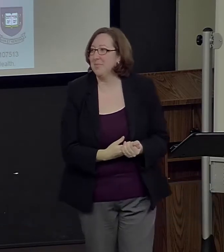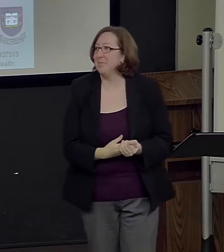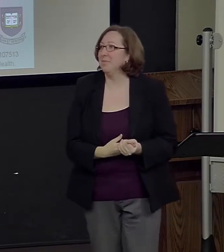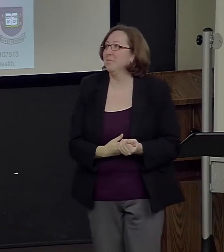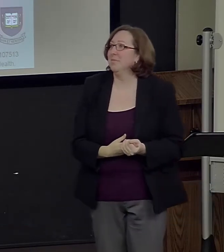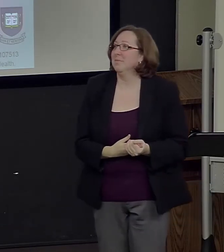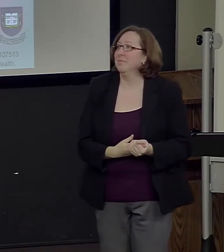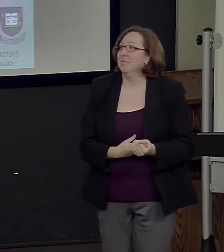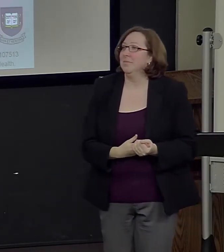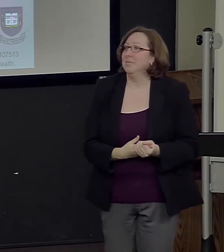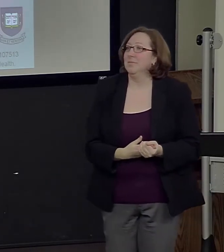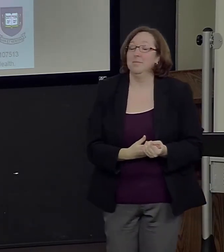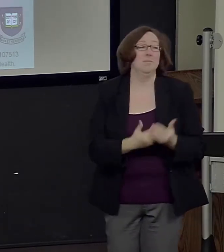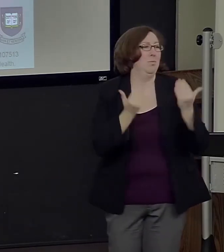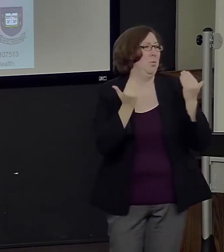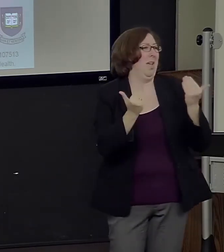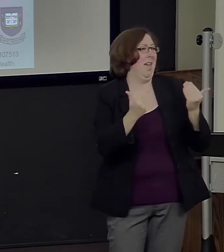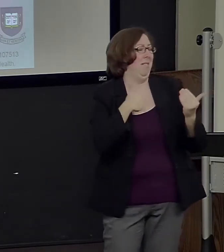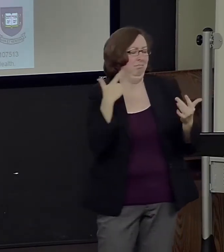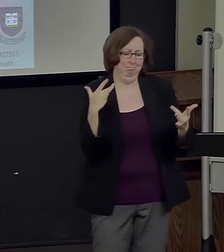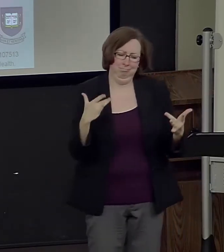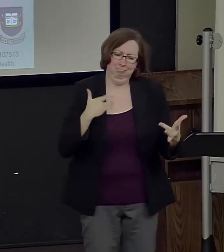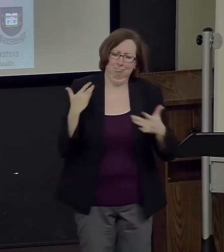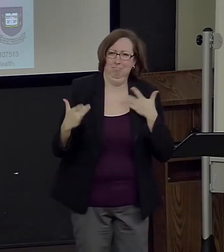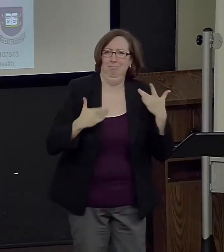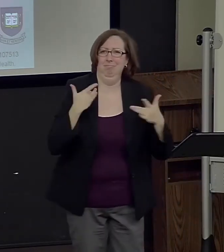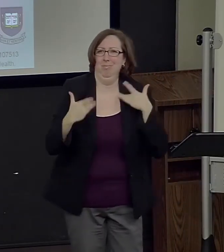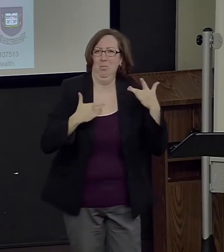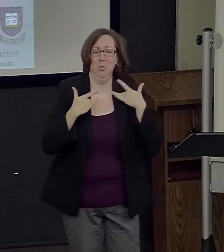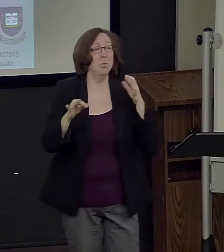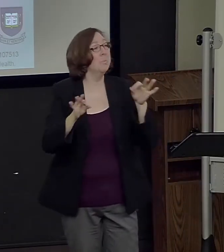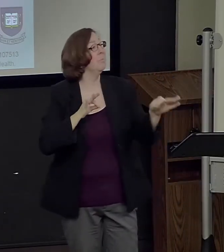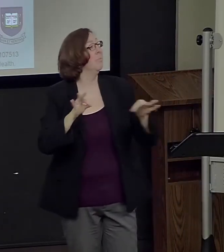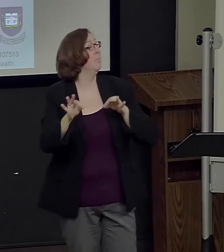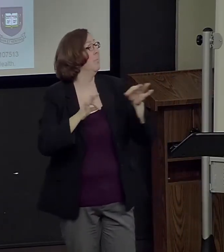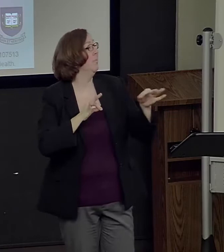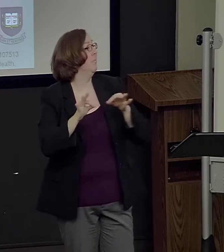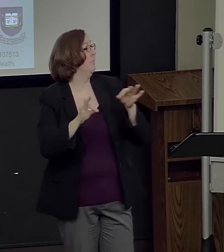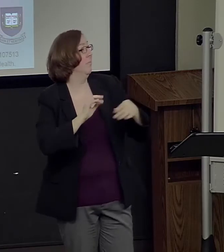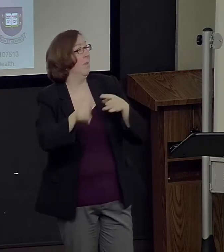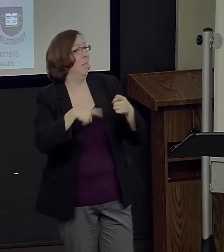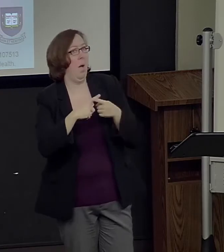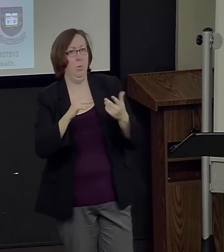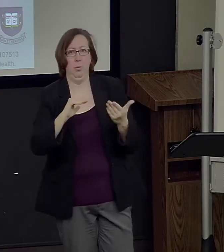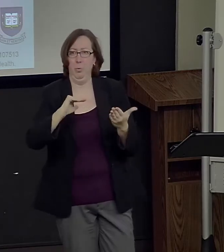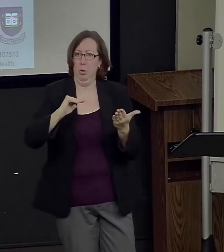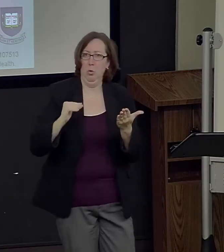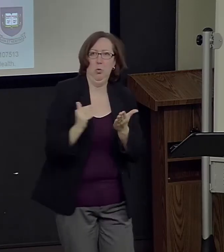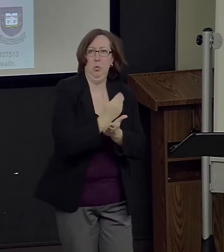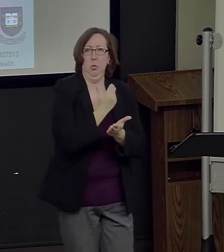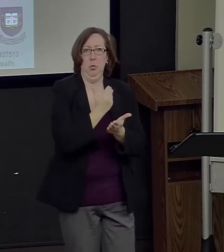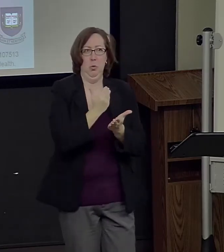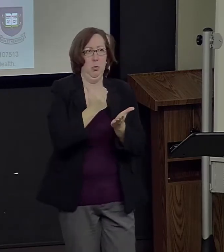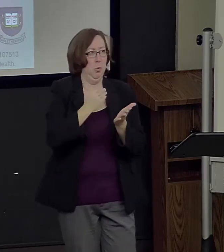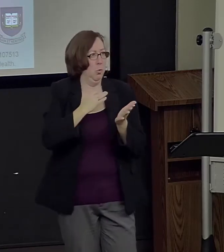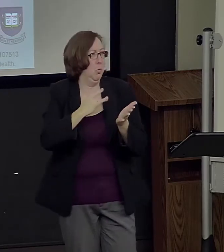Today I am very excited about telling you about some new work that I think does indeed